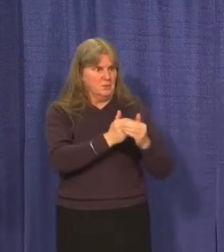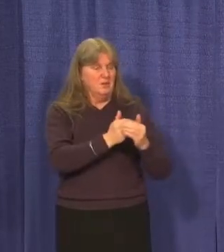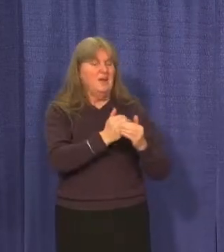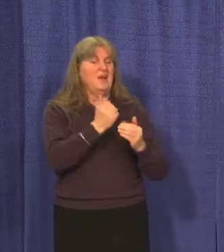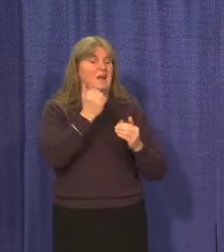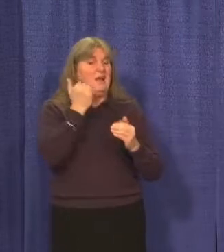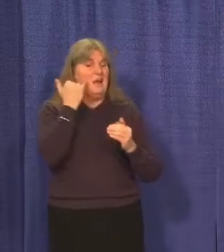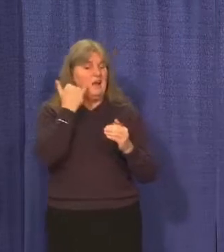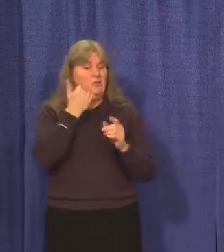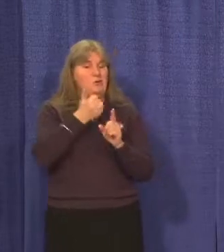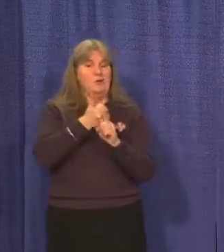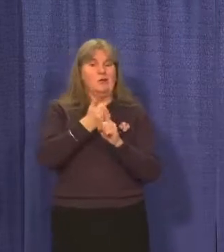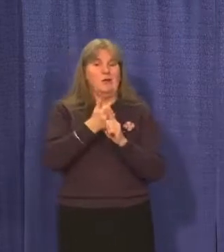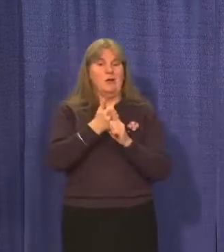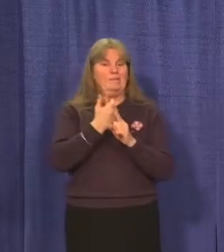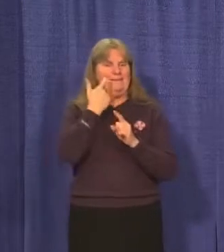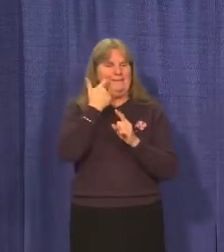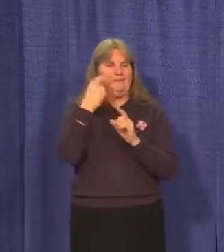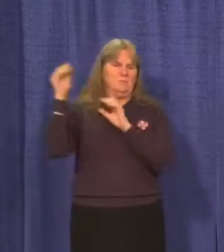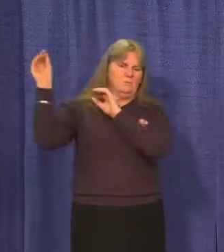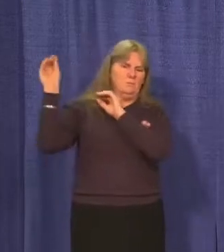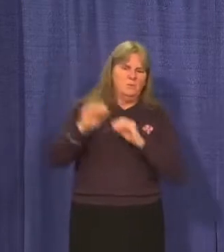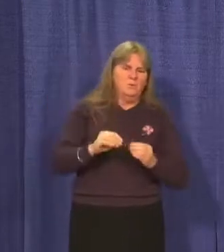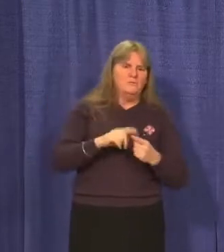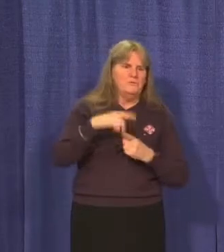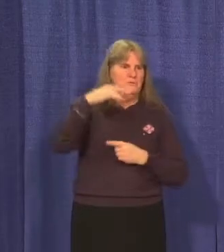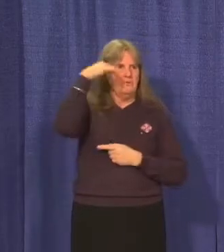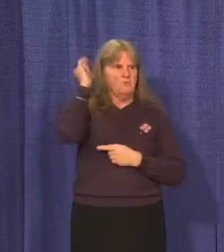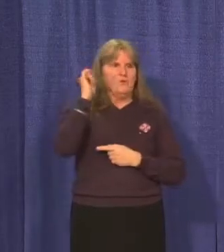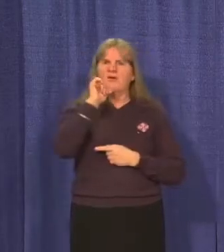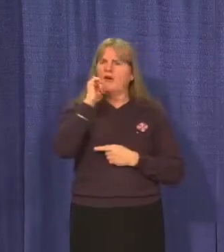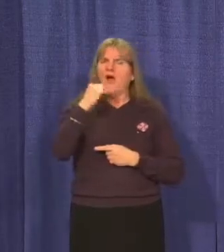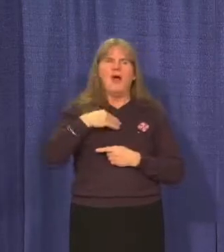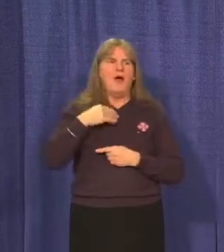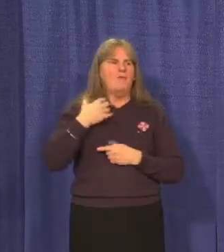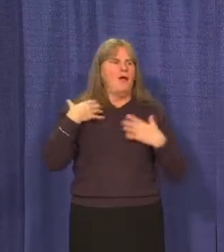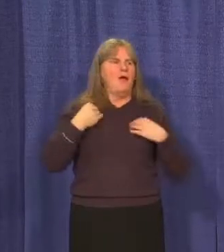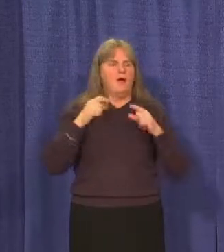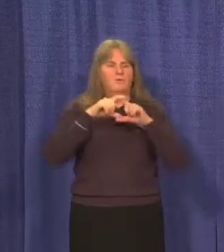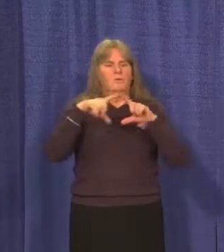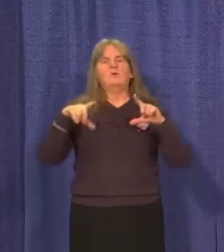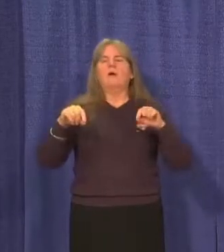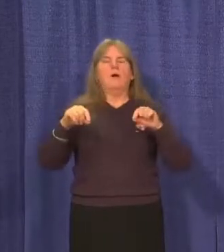resident of the Yukon and you don't have a Yukon healthcare -- health card yet, or any people